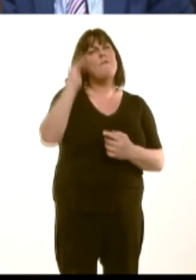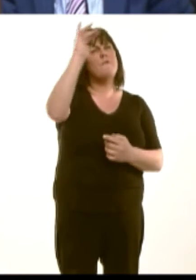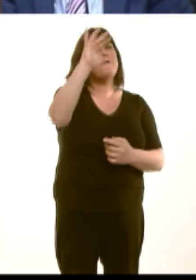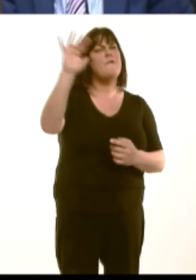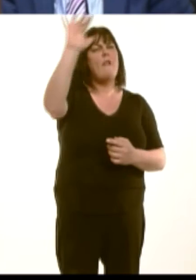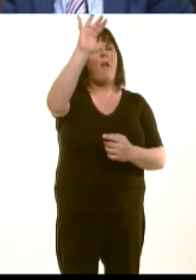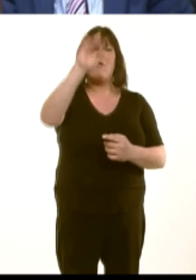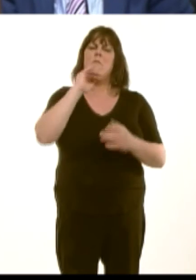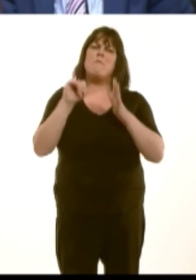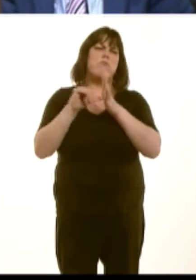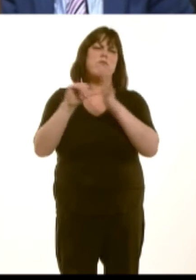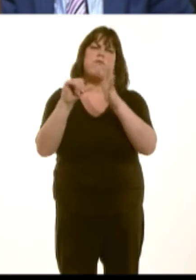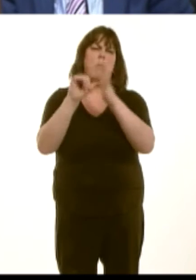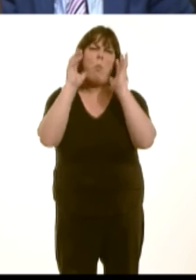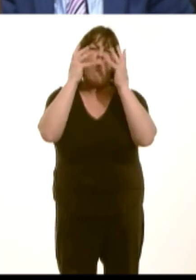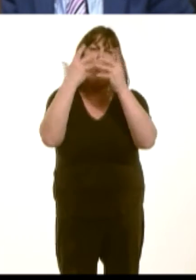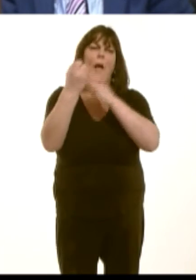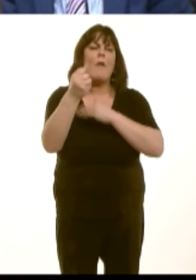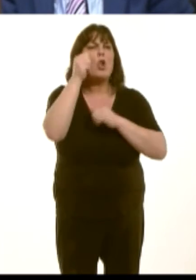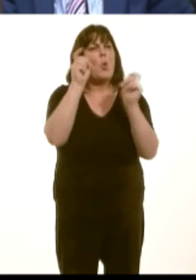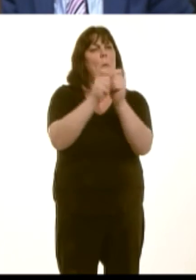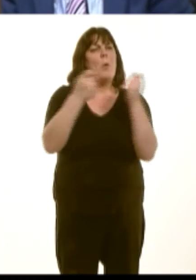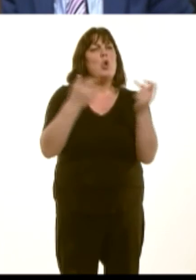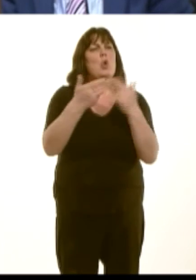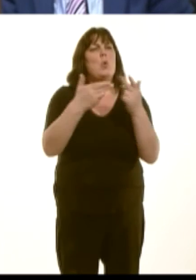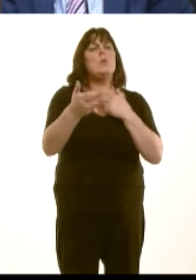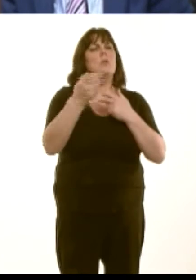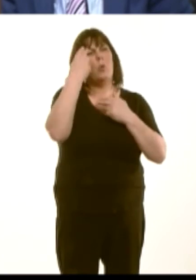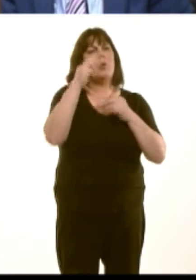I know, for example, that the ëDaily Postí have been particularly concerned around the